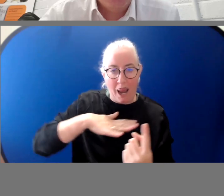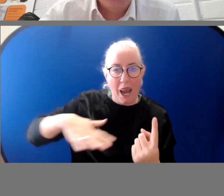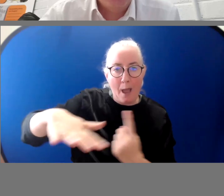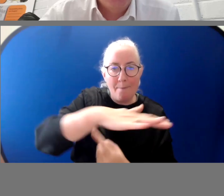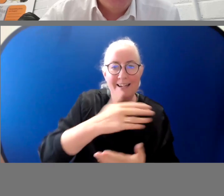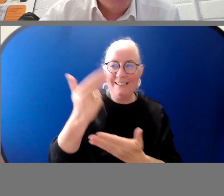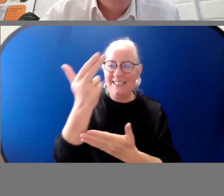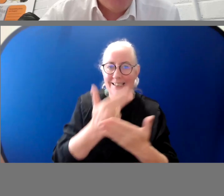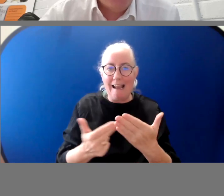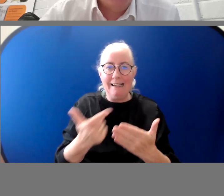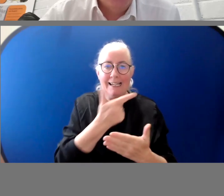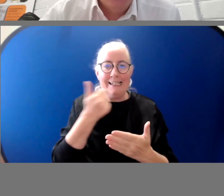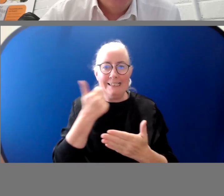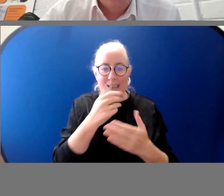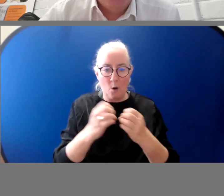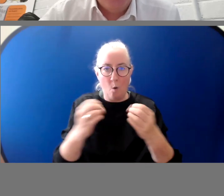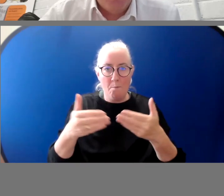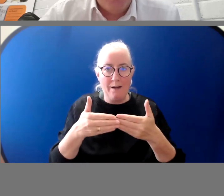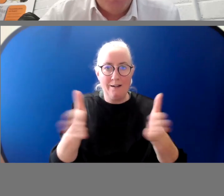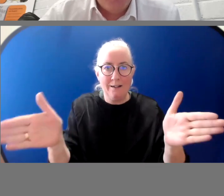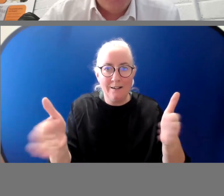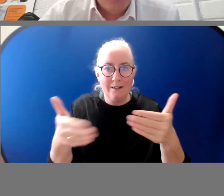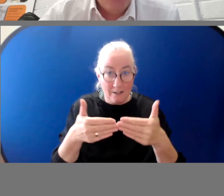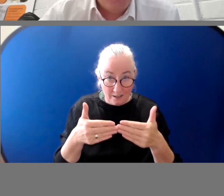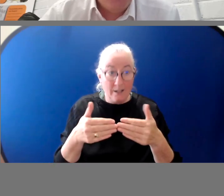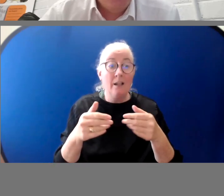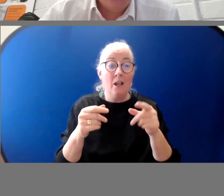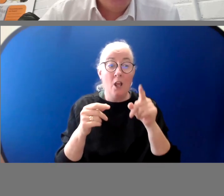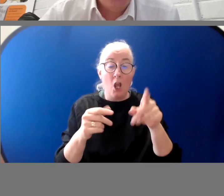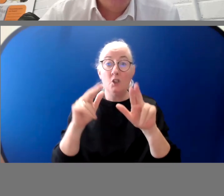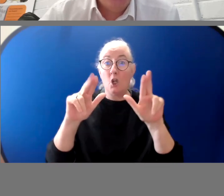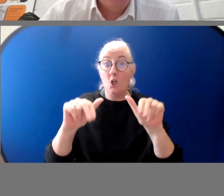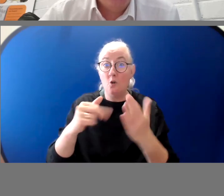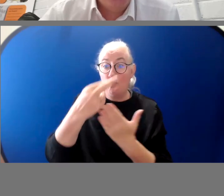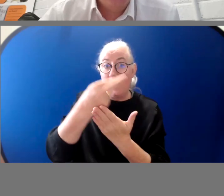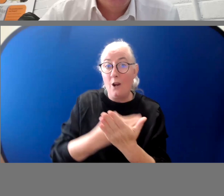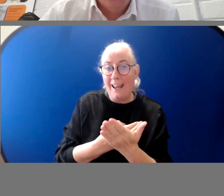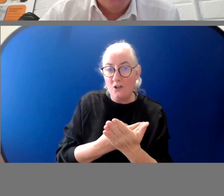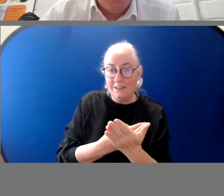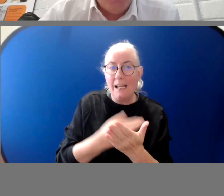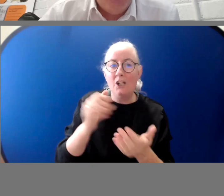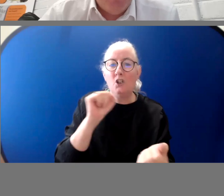to open and one thing to note in relation to the new regulations and changing places toilets the